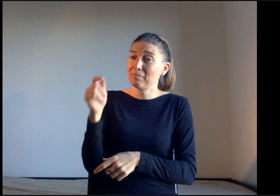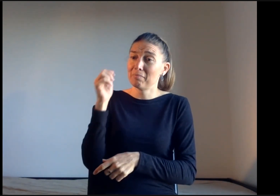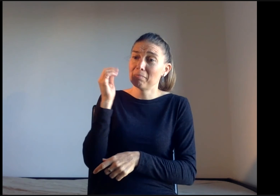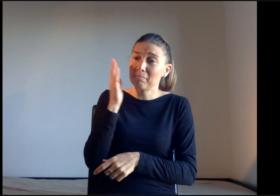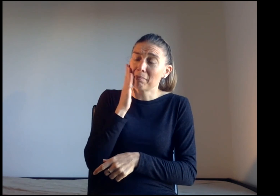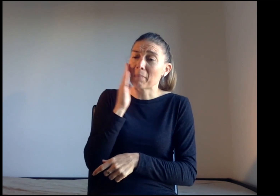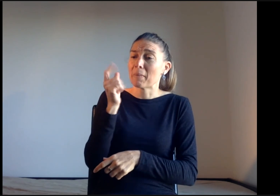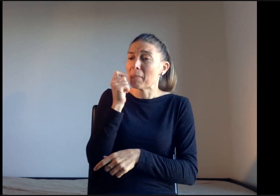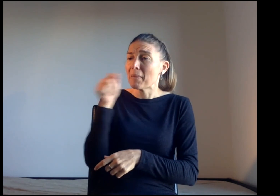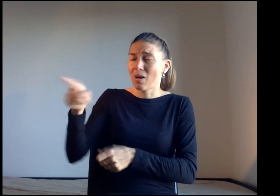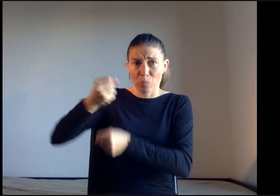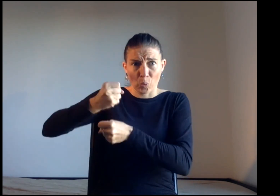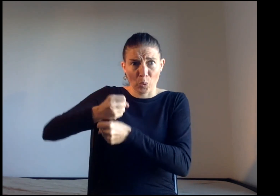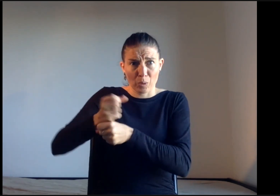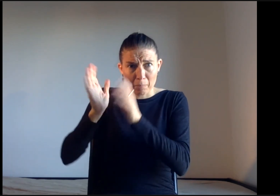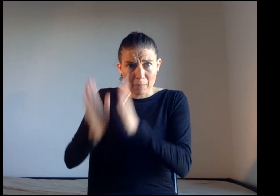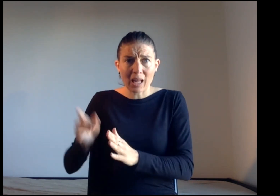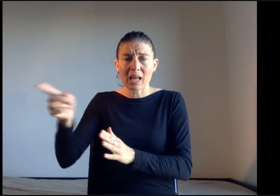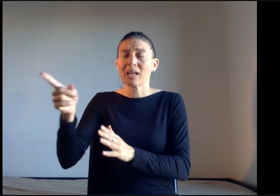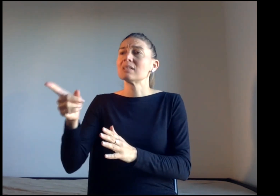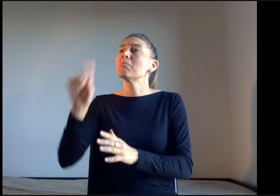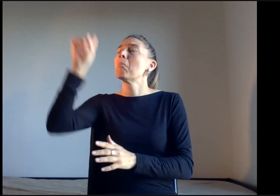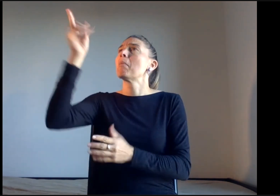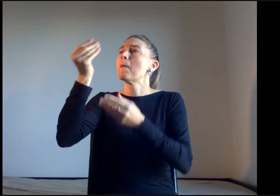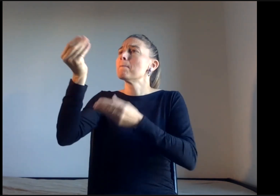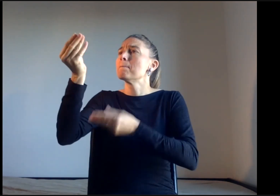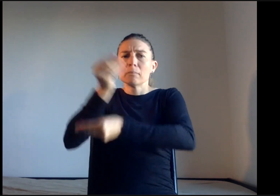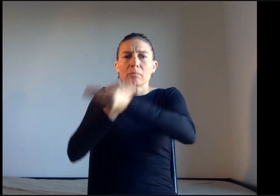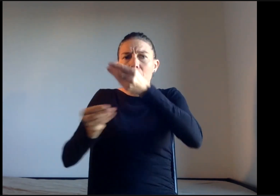And this is something that maybe wasn't so much highlighted